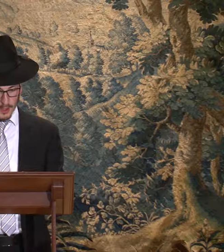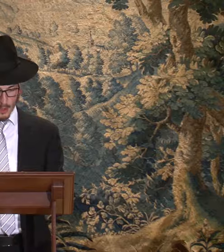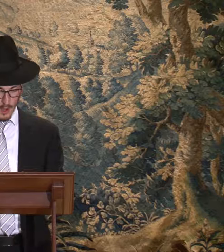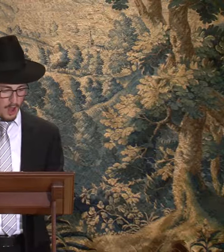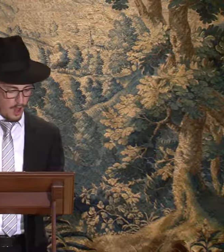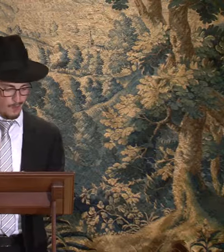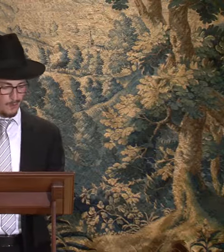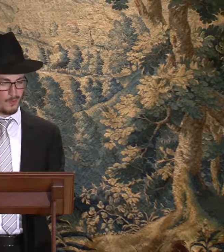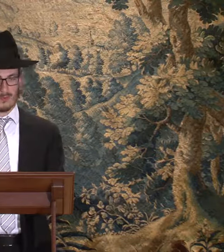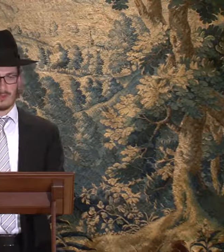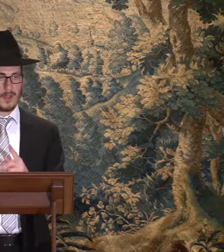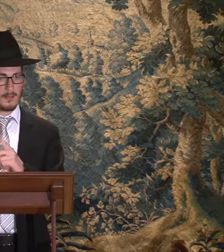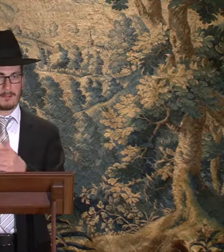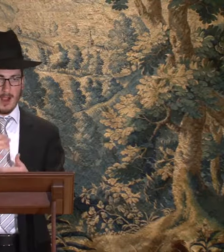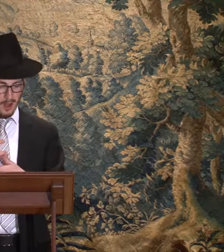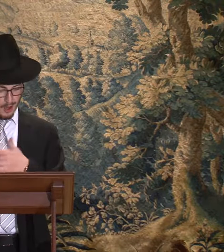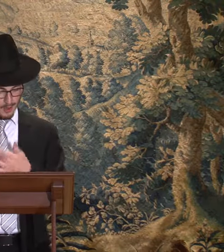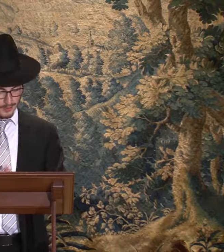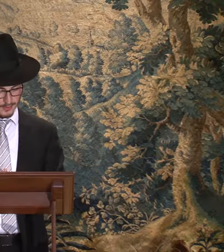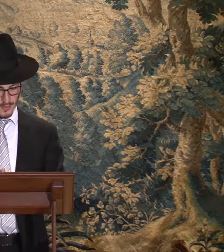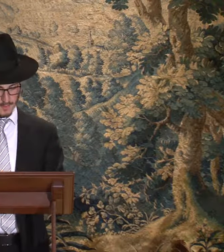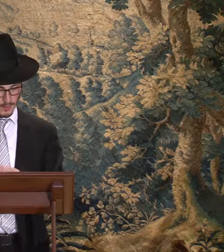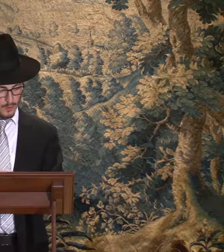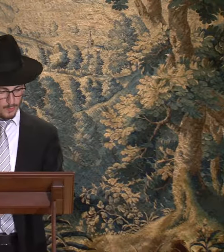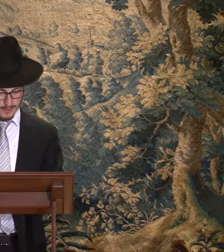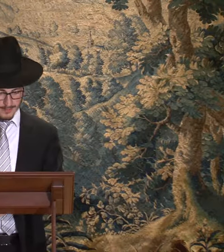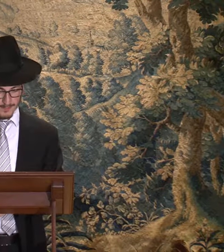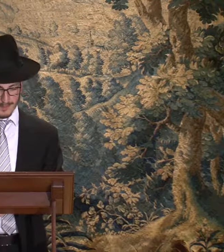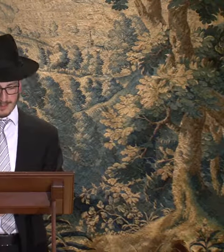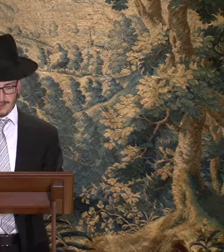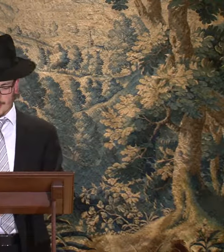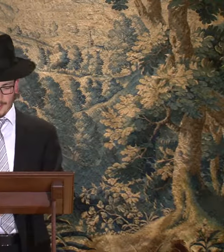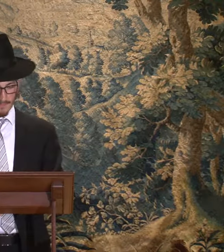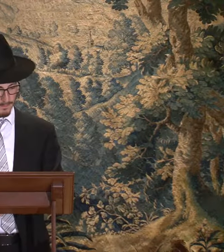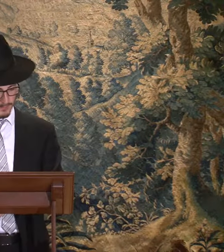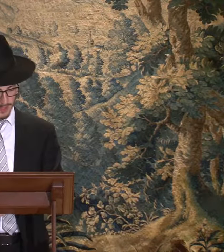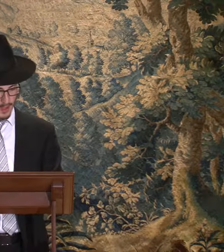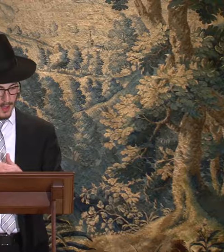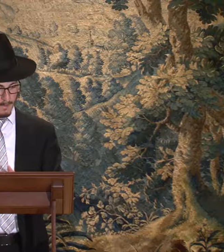However, Yeshivas Nefesh Dovid will always remain in my heart and soul. There